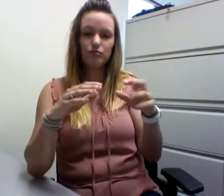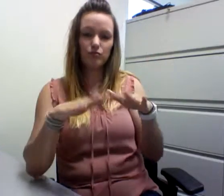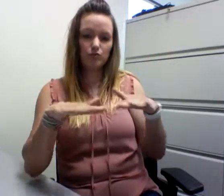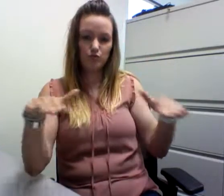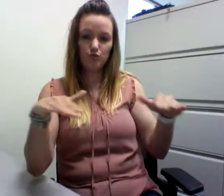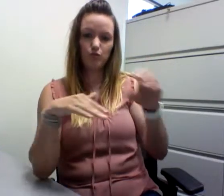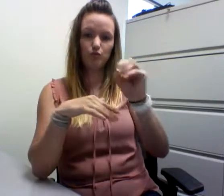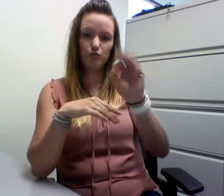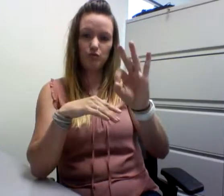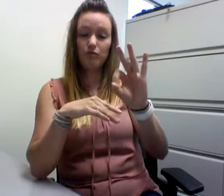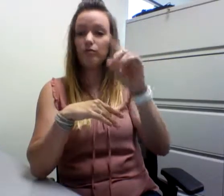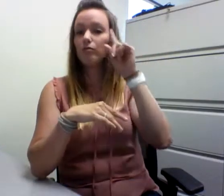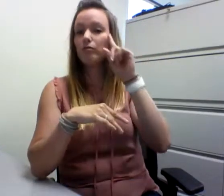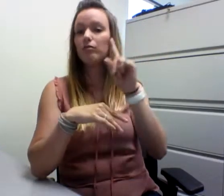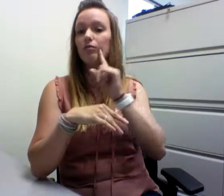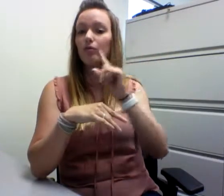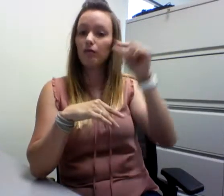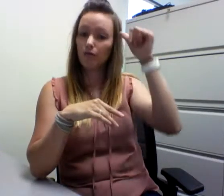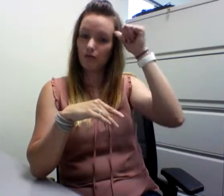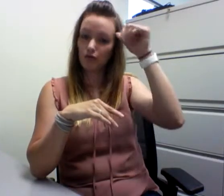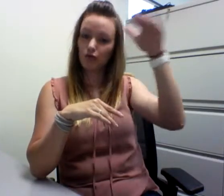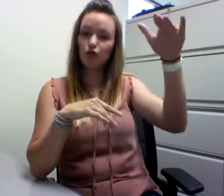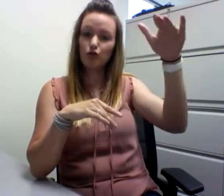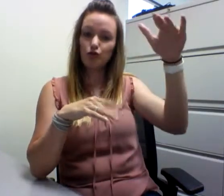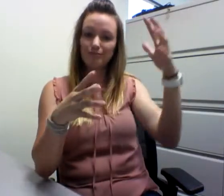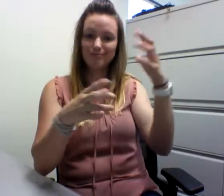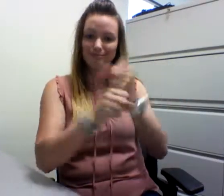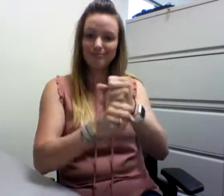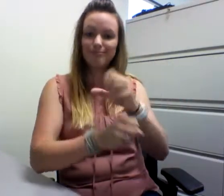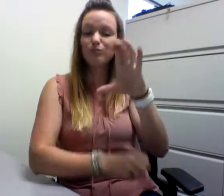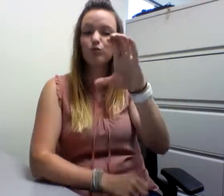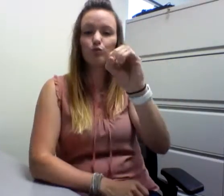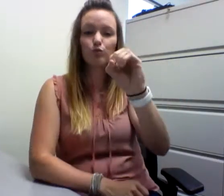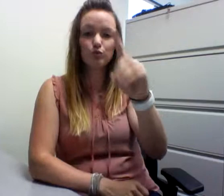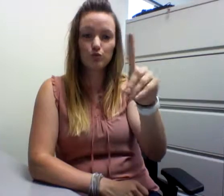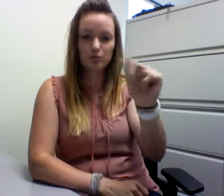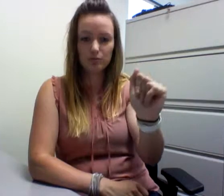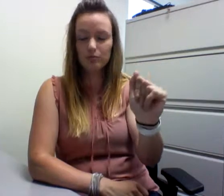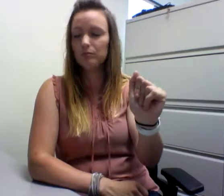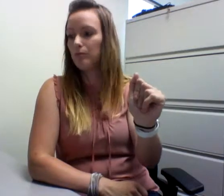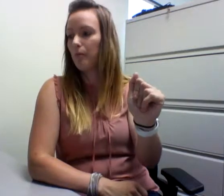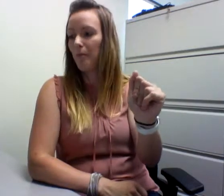they are called "Children of a Deaf Adult"or CODA